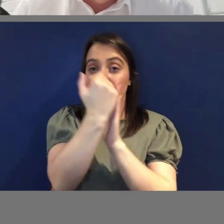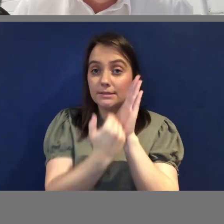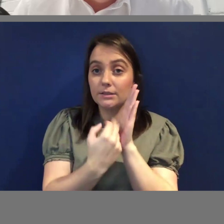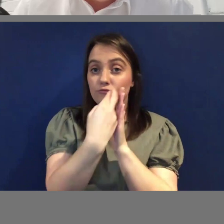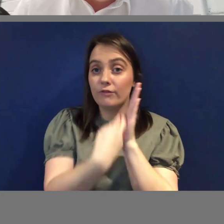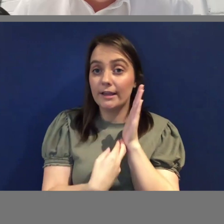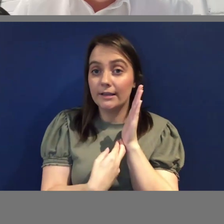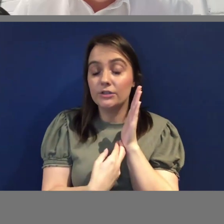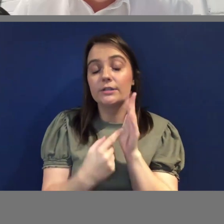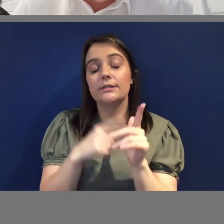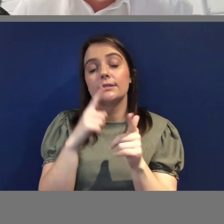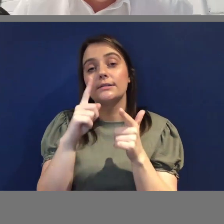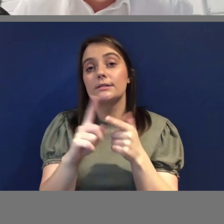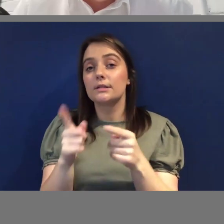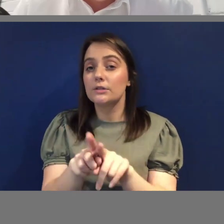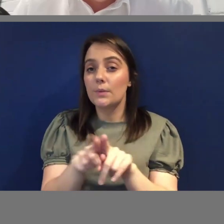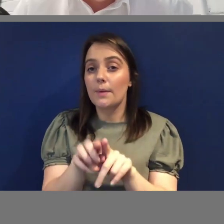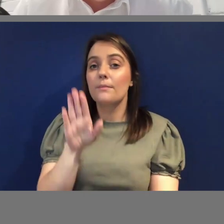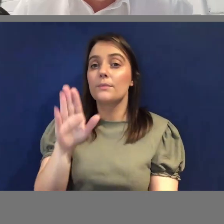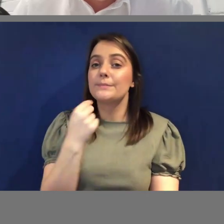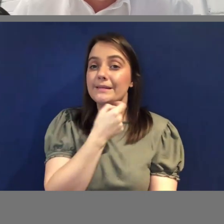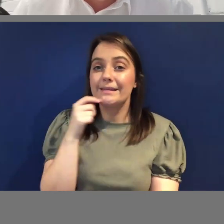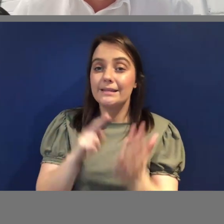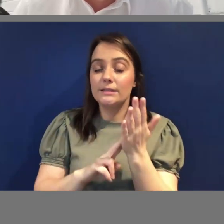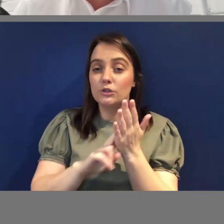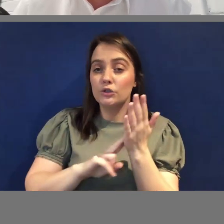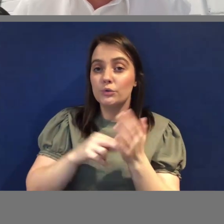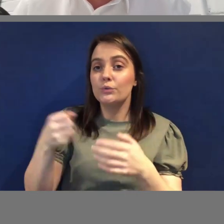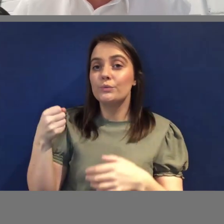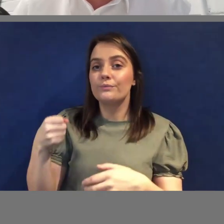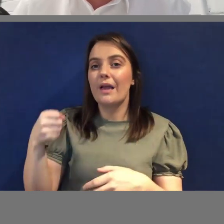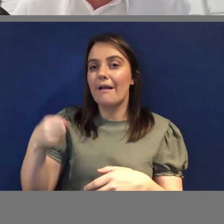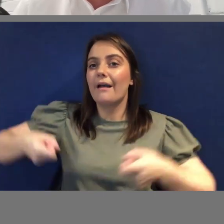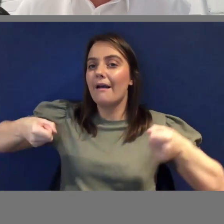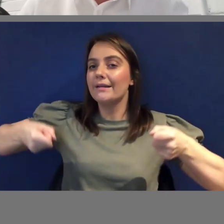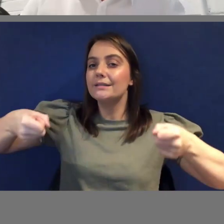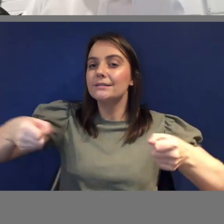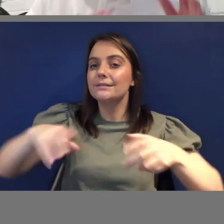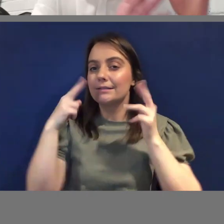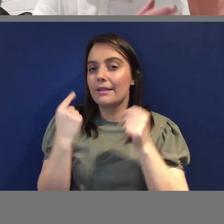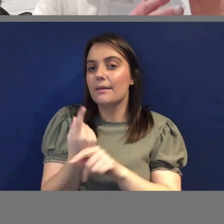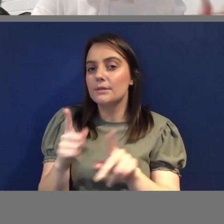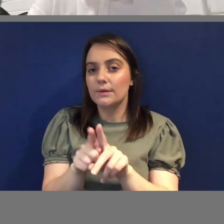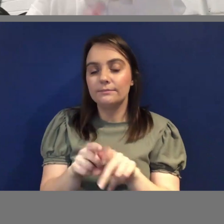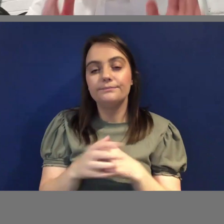to you know easy to use um handles and stuff like that and so on so we have regulations with